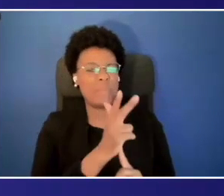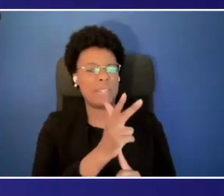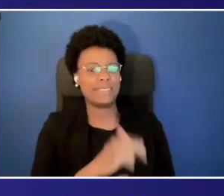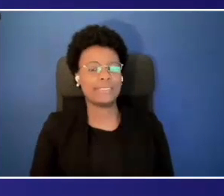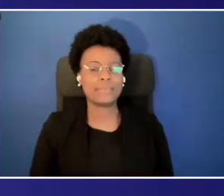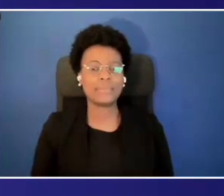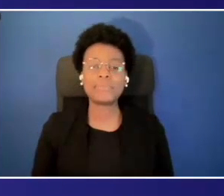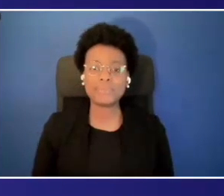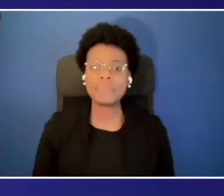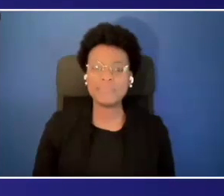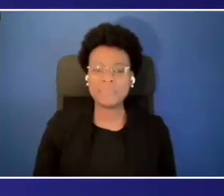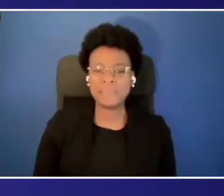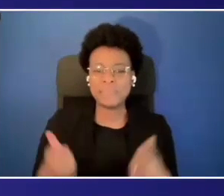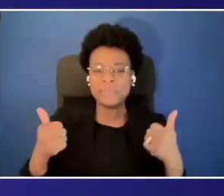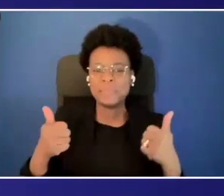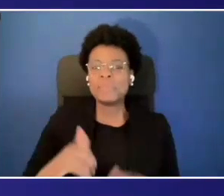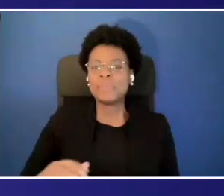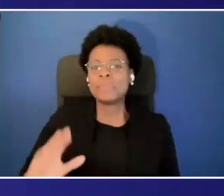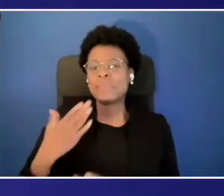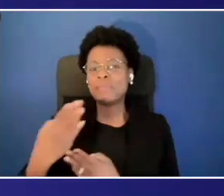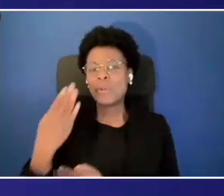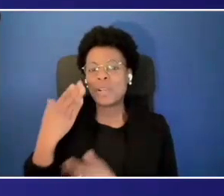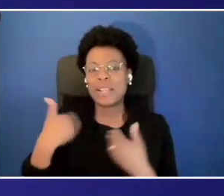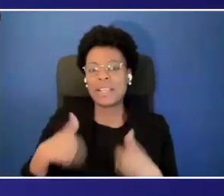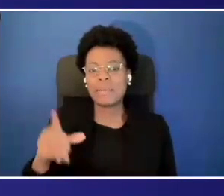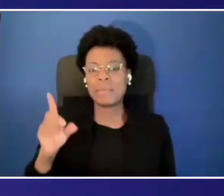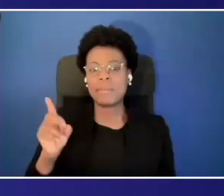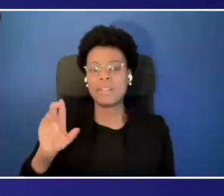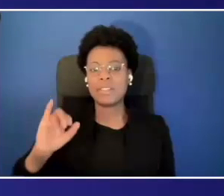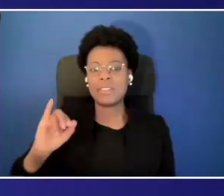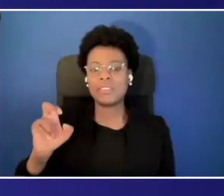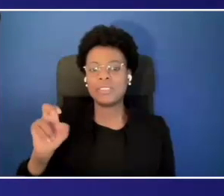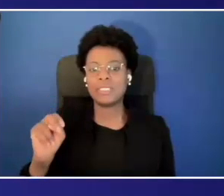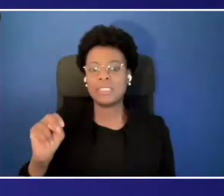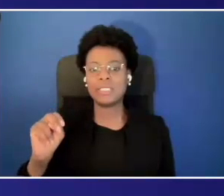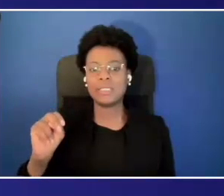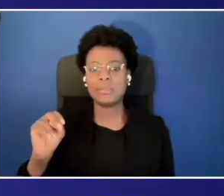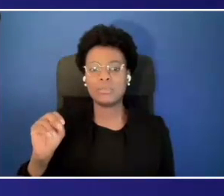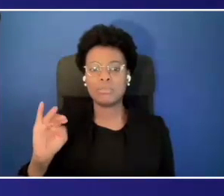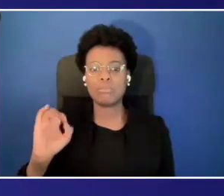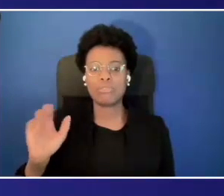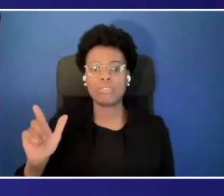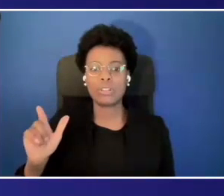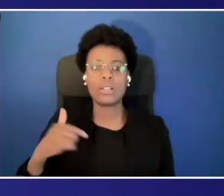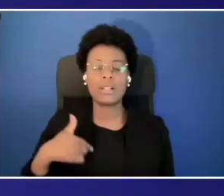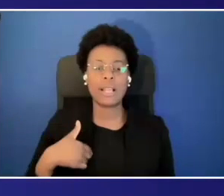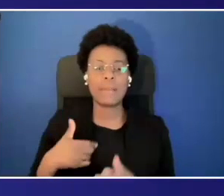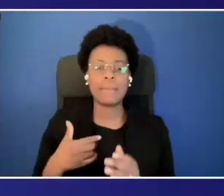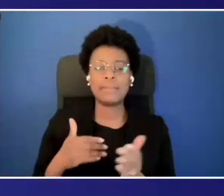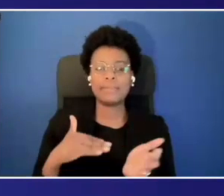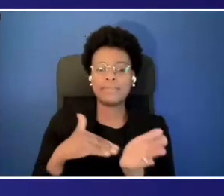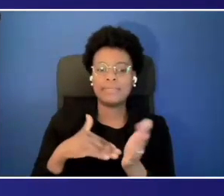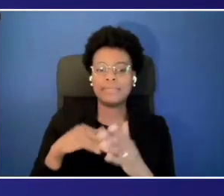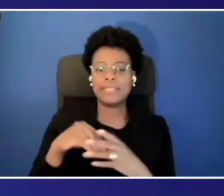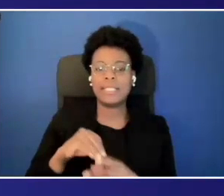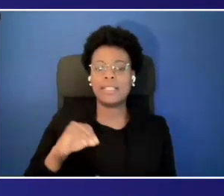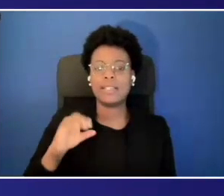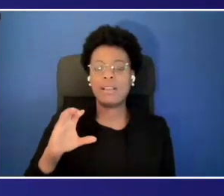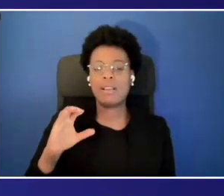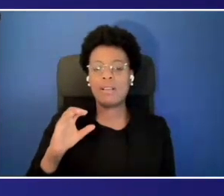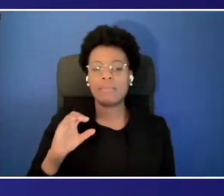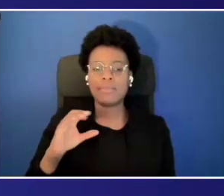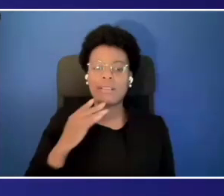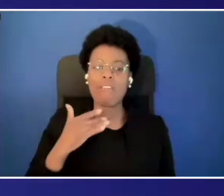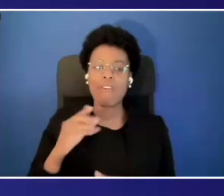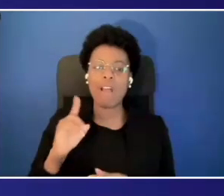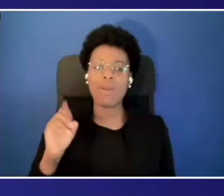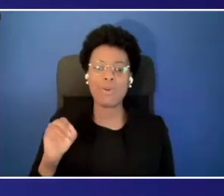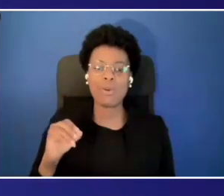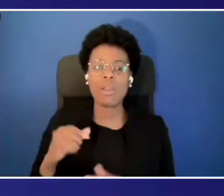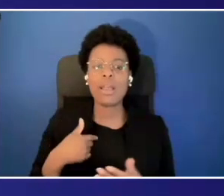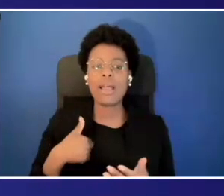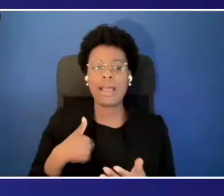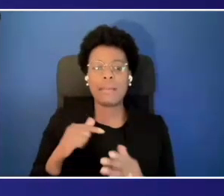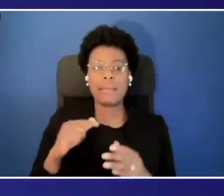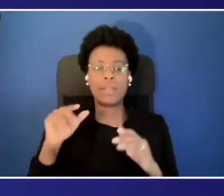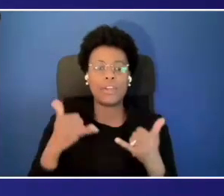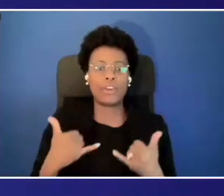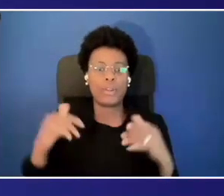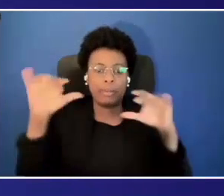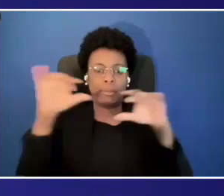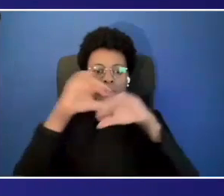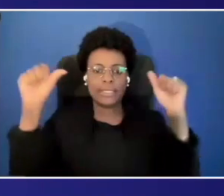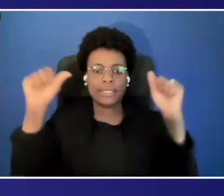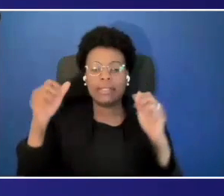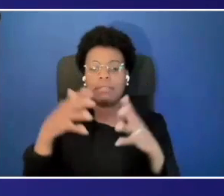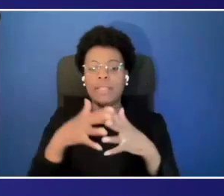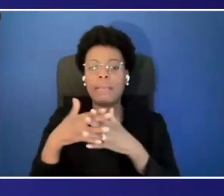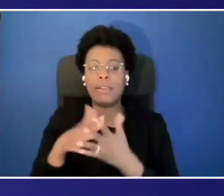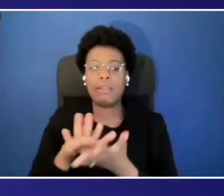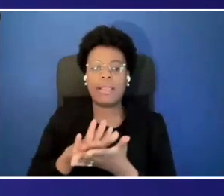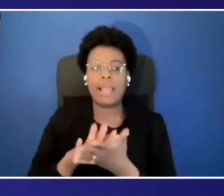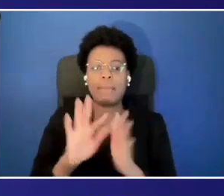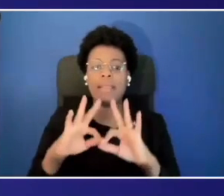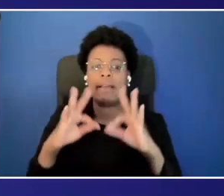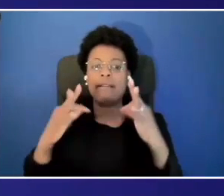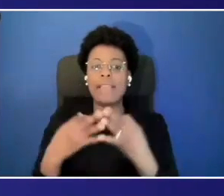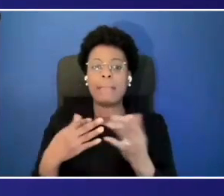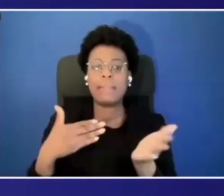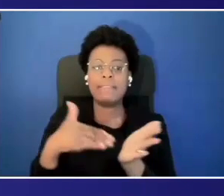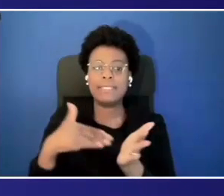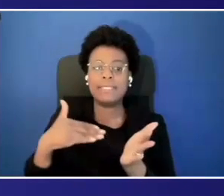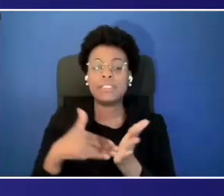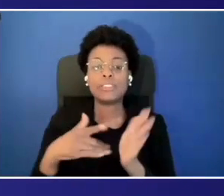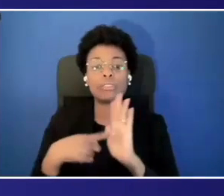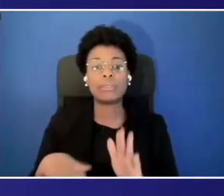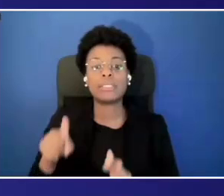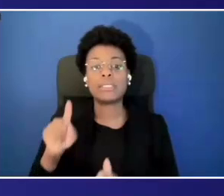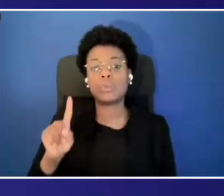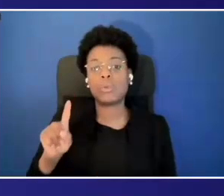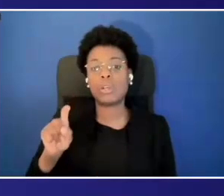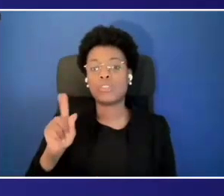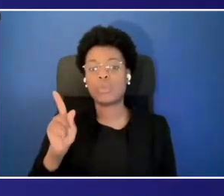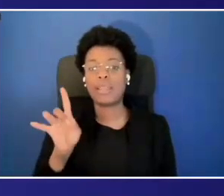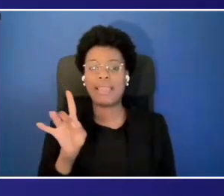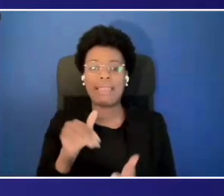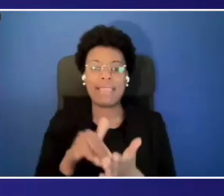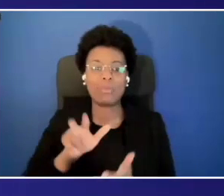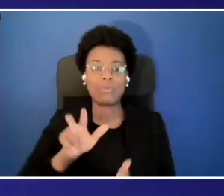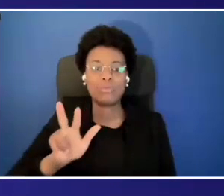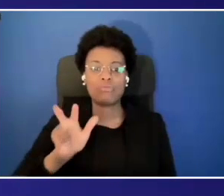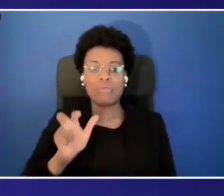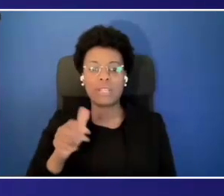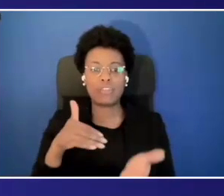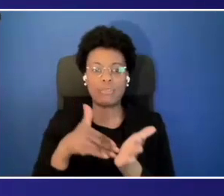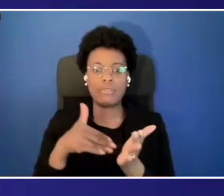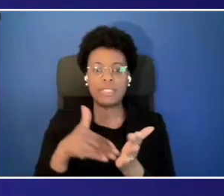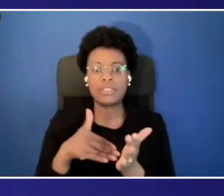Jen Broo. I'm a family physician in Fort Collins, Colorado, and the current president of the American Academy of Family Physicians, representing 128,300 physicians and medical students across the country.